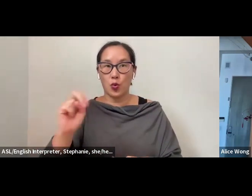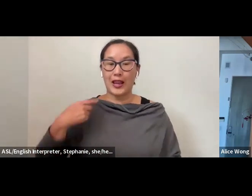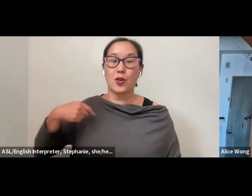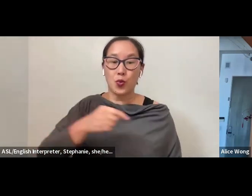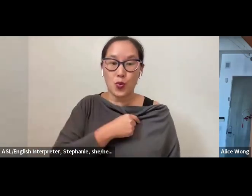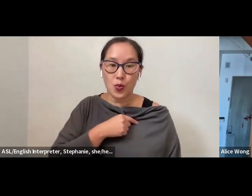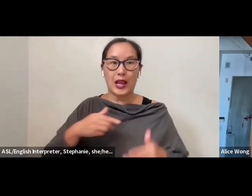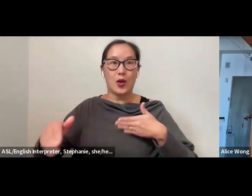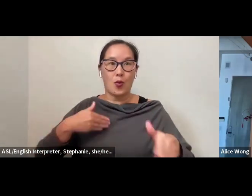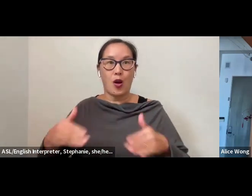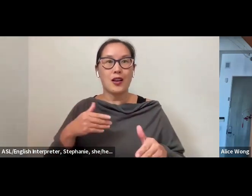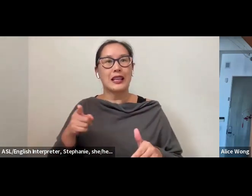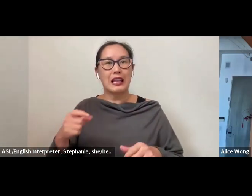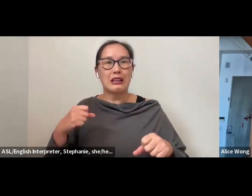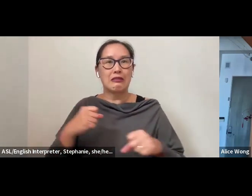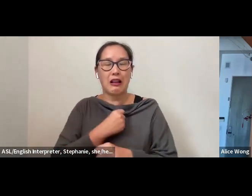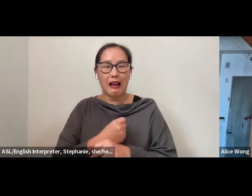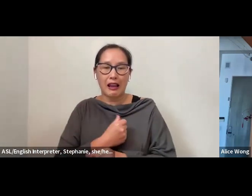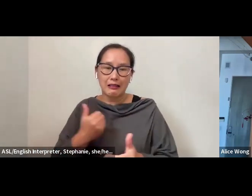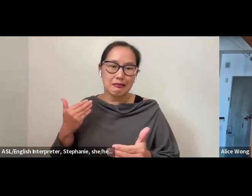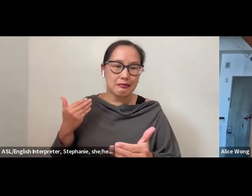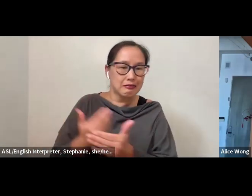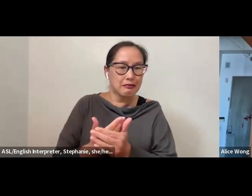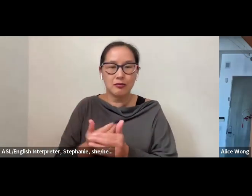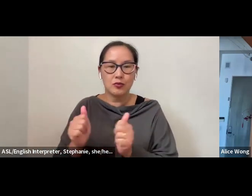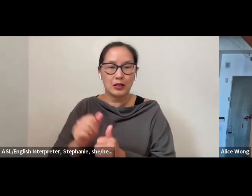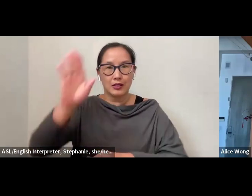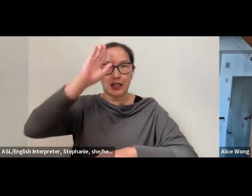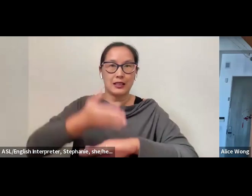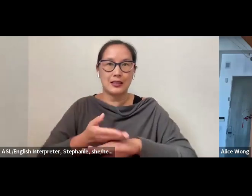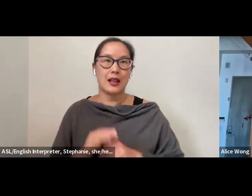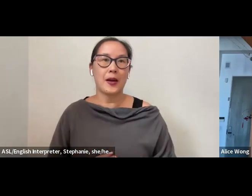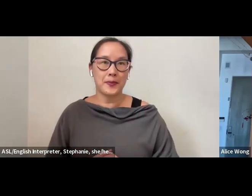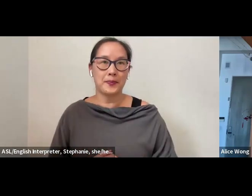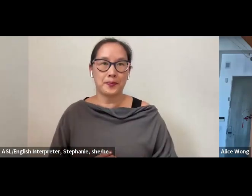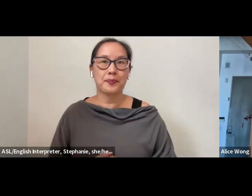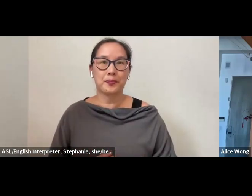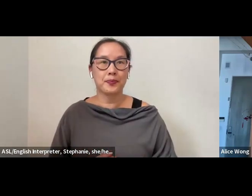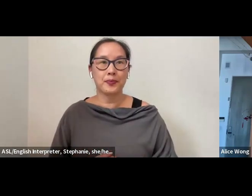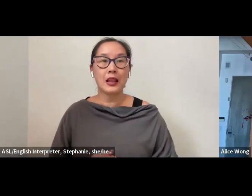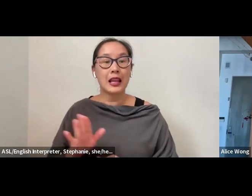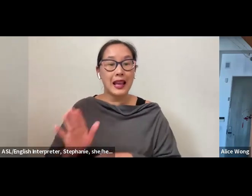to stay close with his son. The film is based on his New York Times